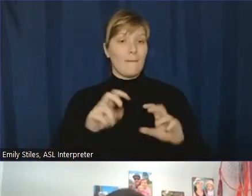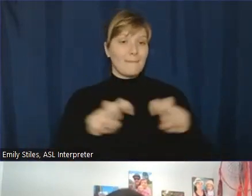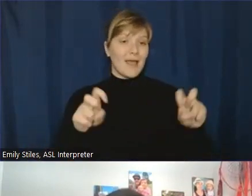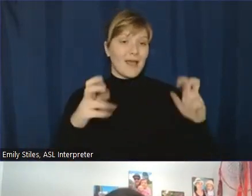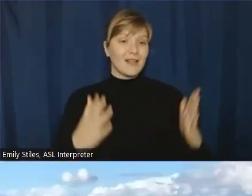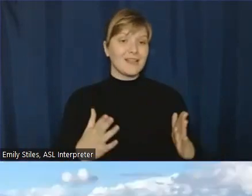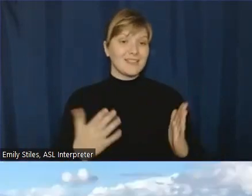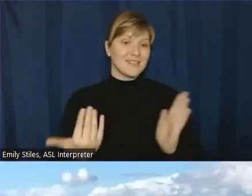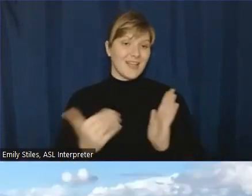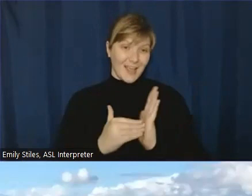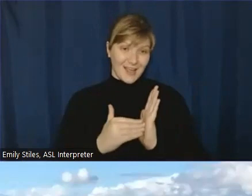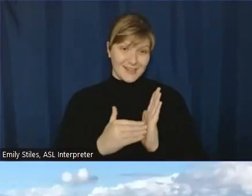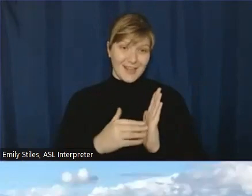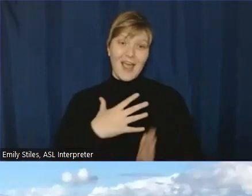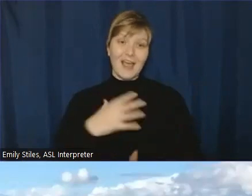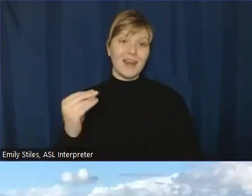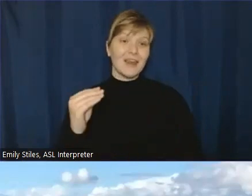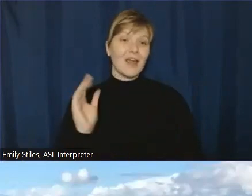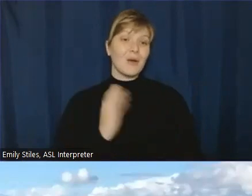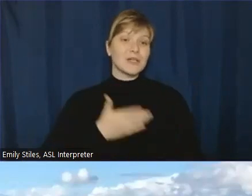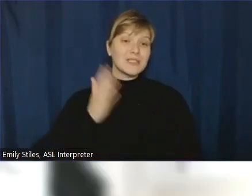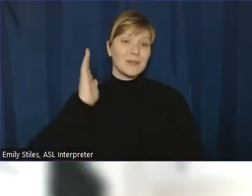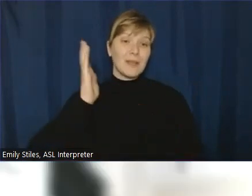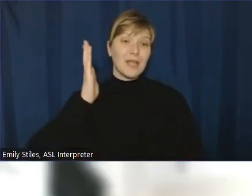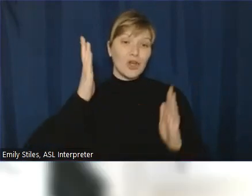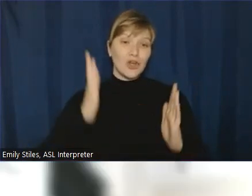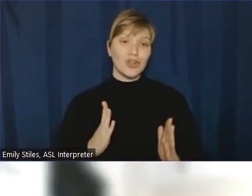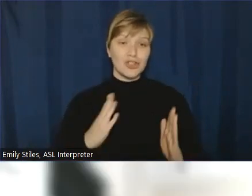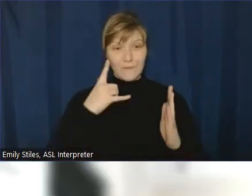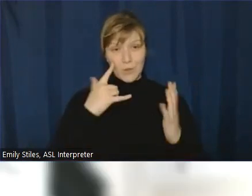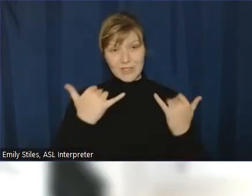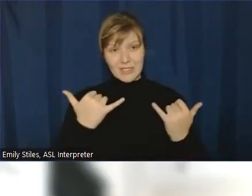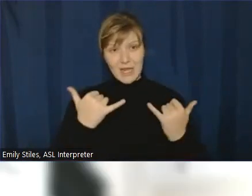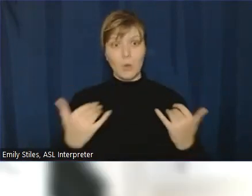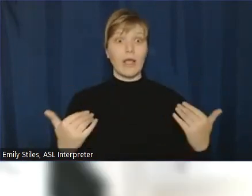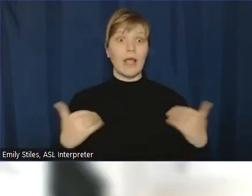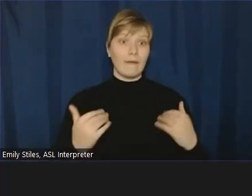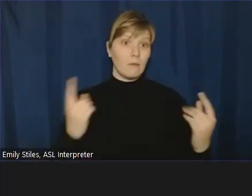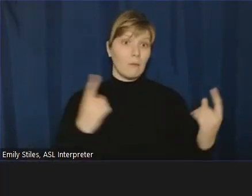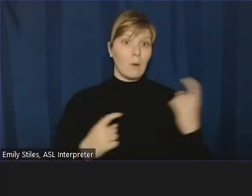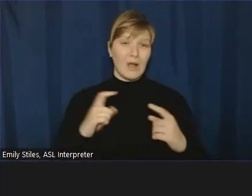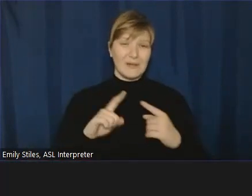and our speakers for today. We do have more questions than we had time to get to, but we